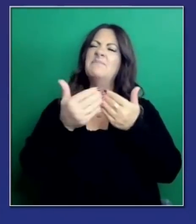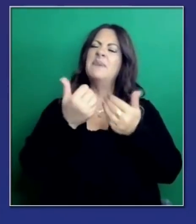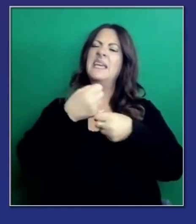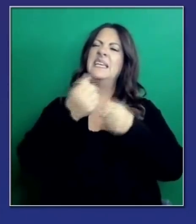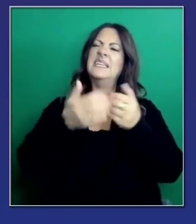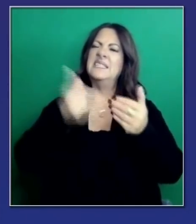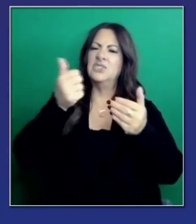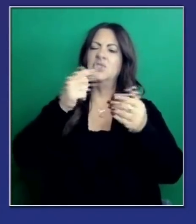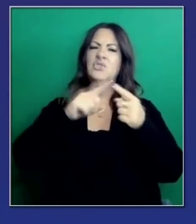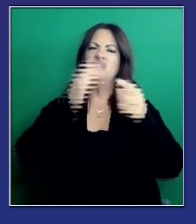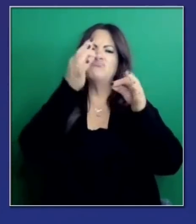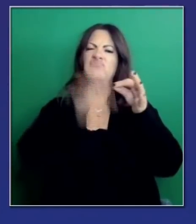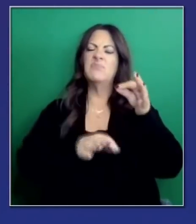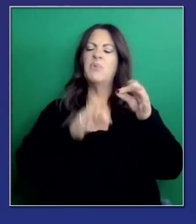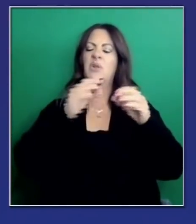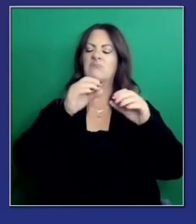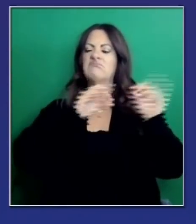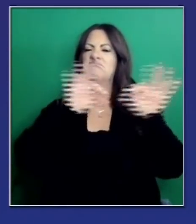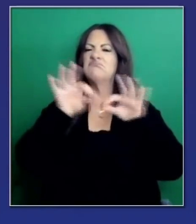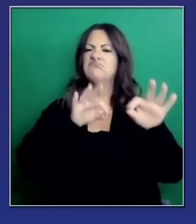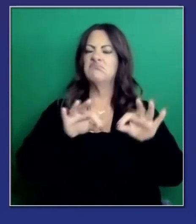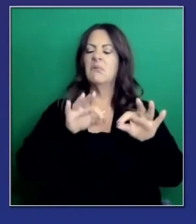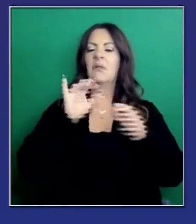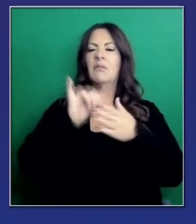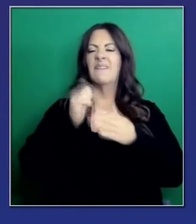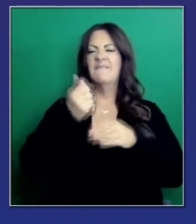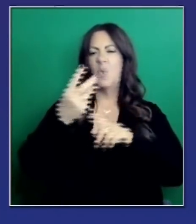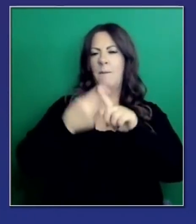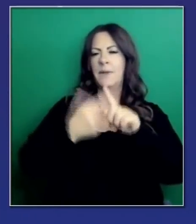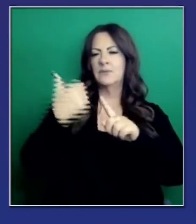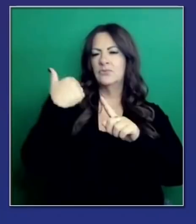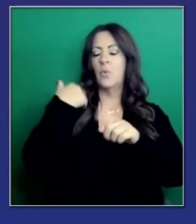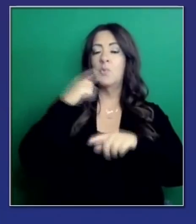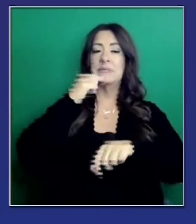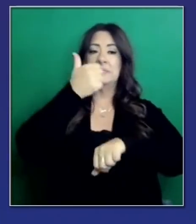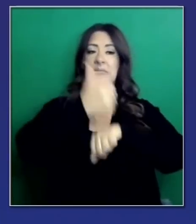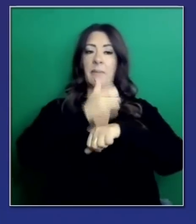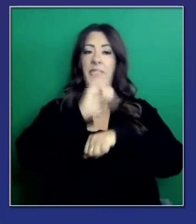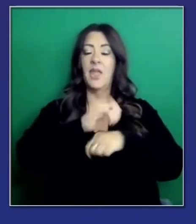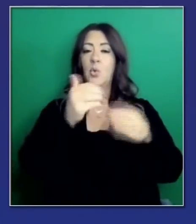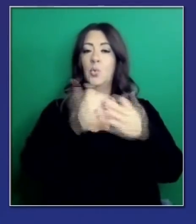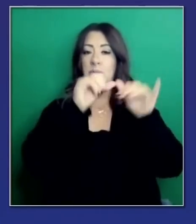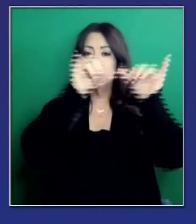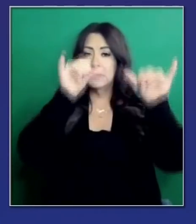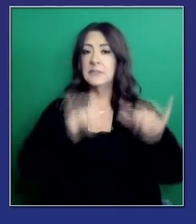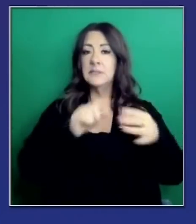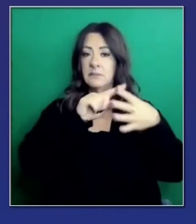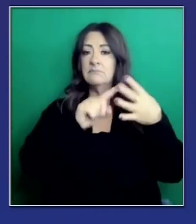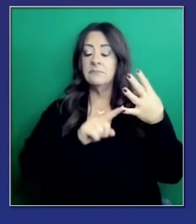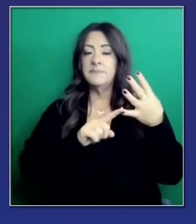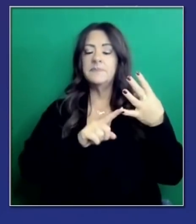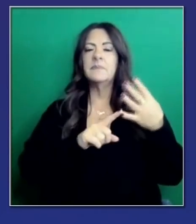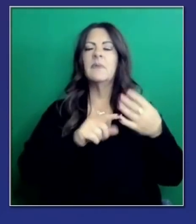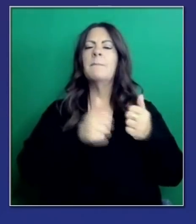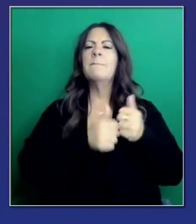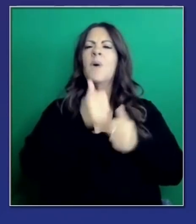BLUEPRINT WAS ESTABLISHED WITH PURPLE, RED, ORANGE, AND YELLOW TIERS. WE SIMPLY FIND THAT A NUMBER OF MONTHS AGO.